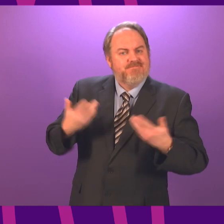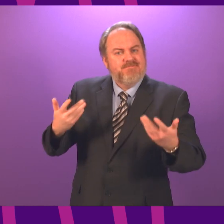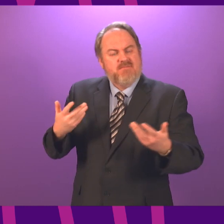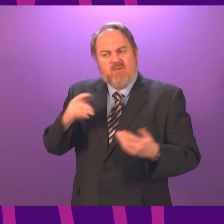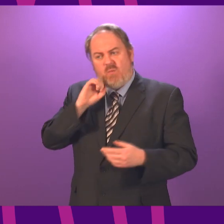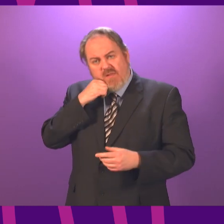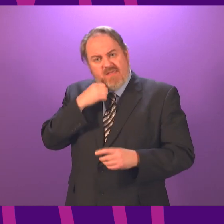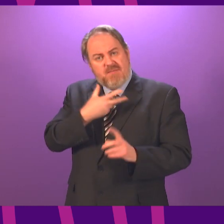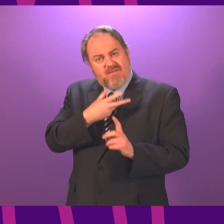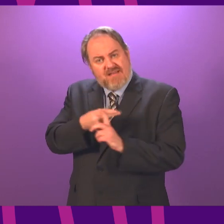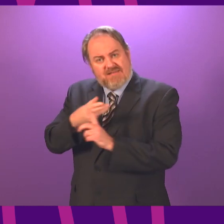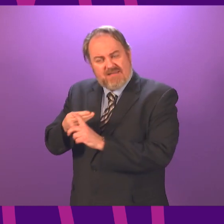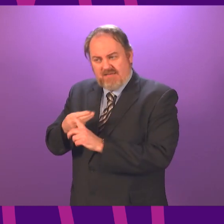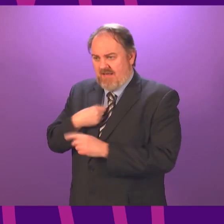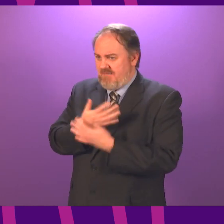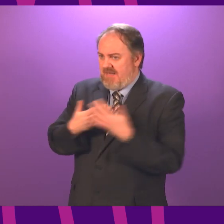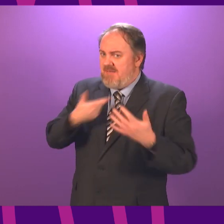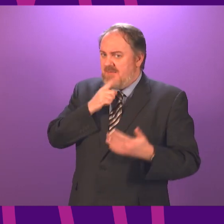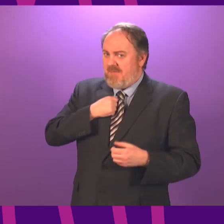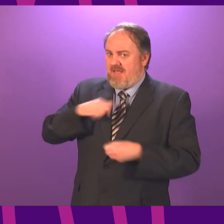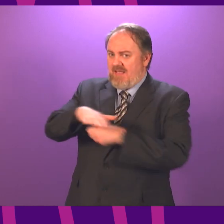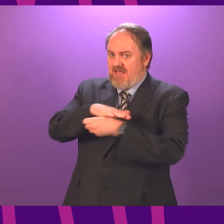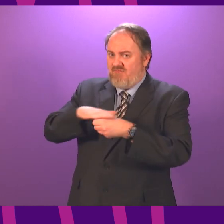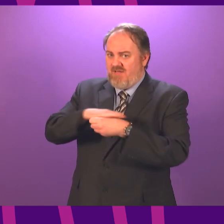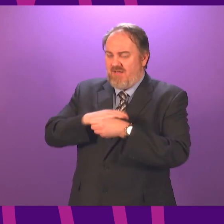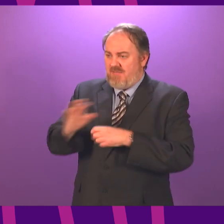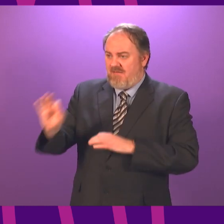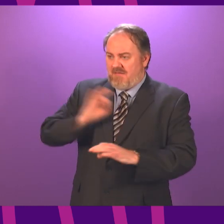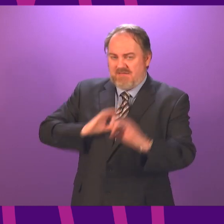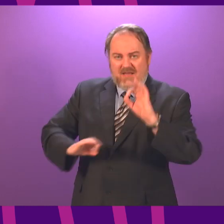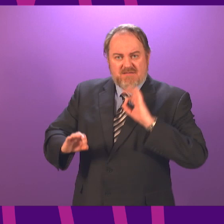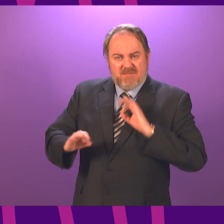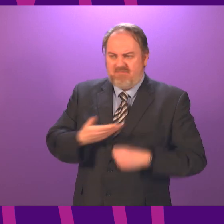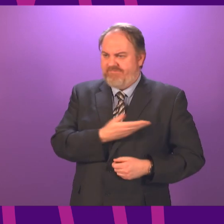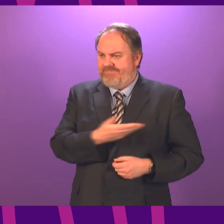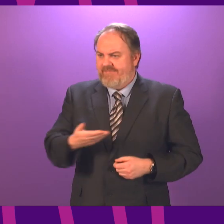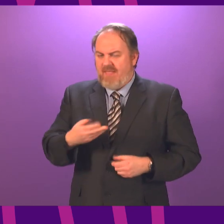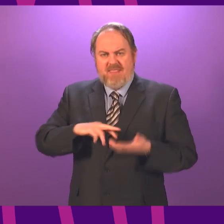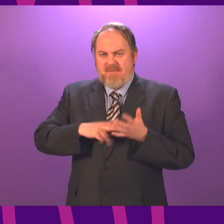have contacted me to say that local hospitals have neither the supplies nor the intention to vaccinate patients in that position.